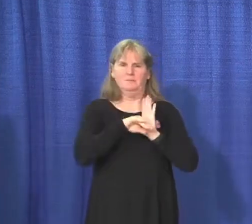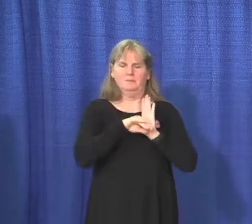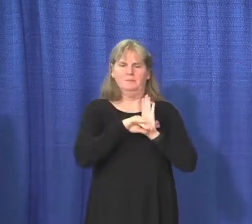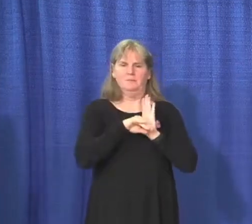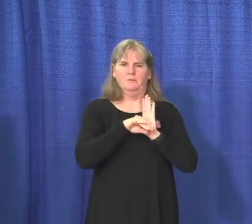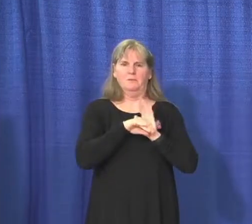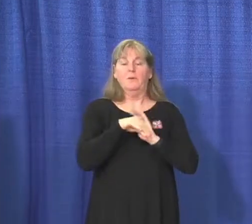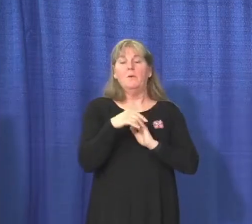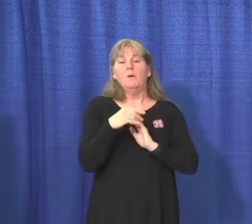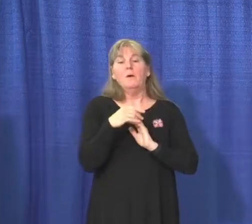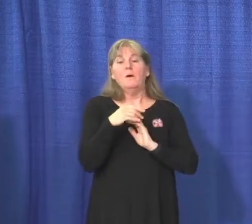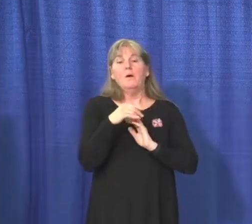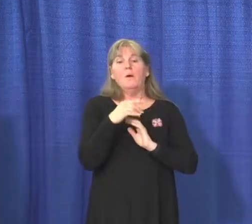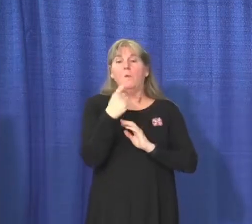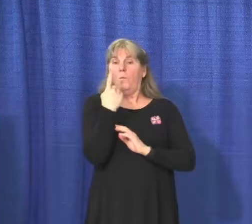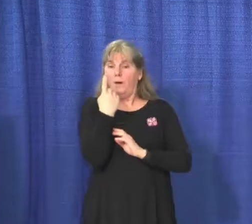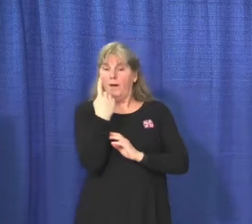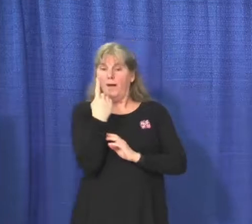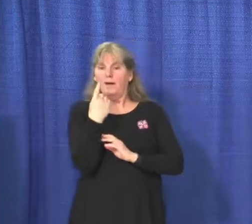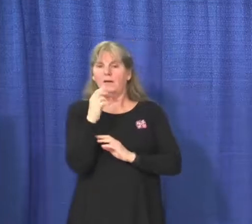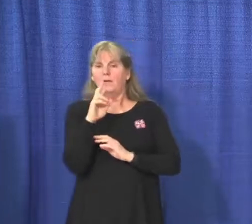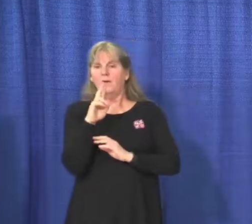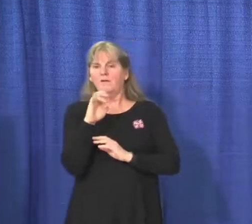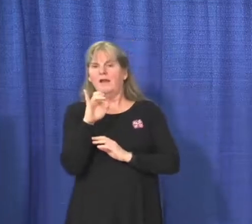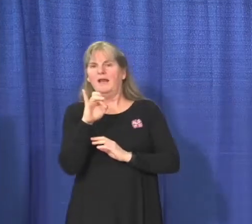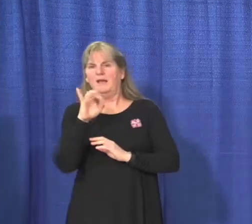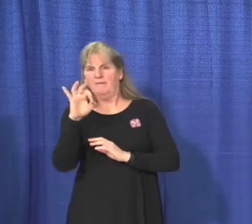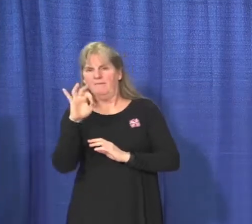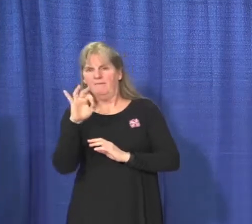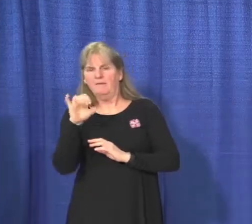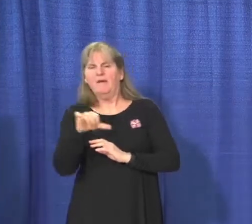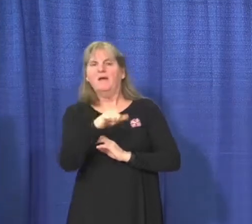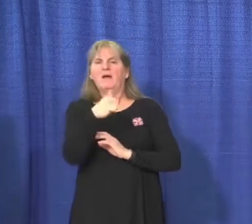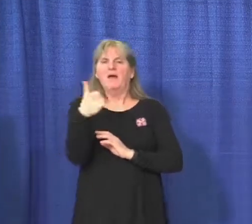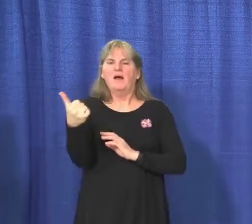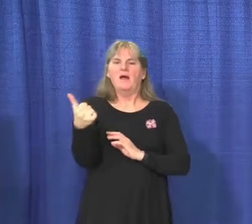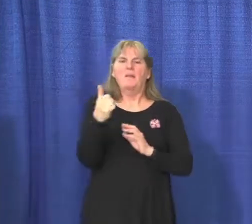The other 18 are recovery. We built it in that way to